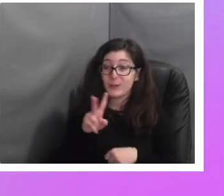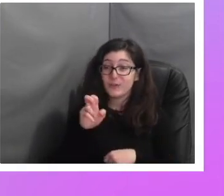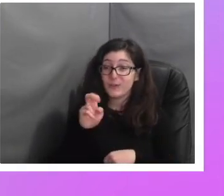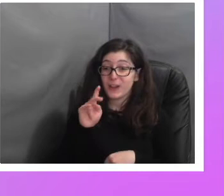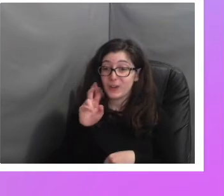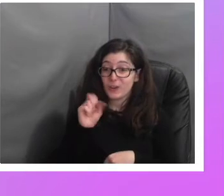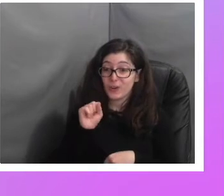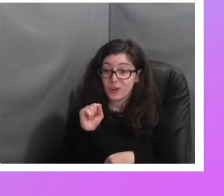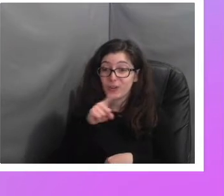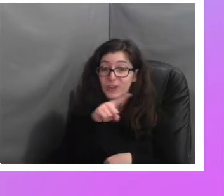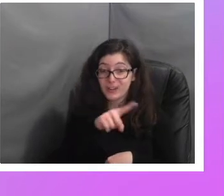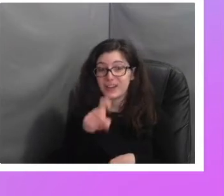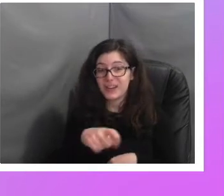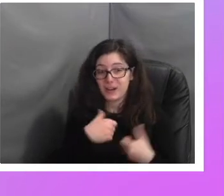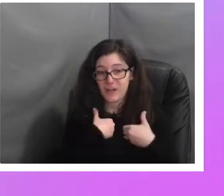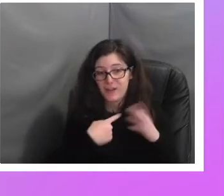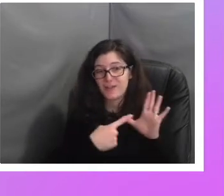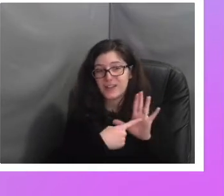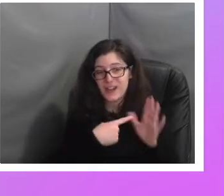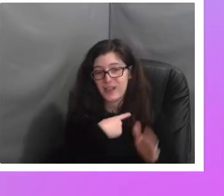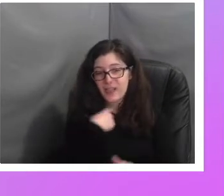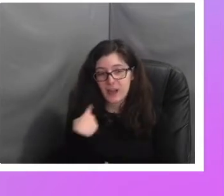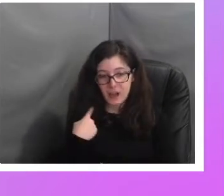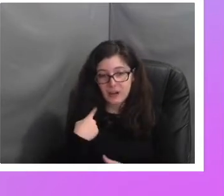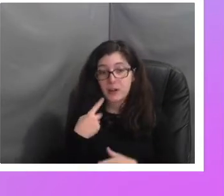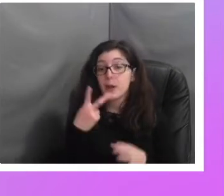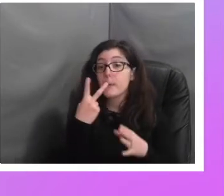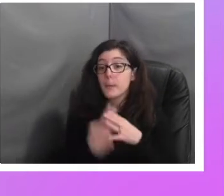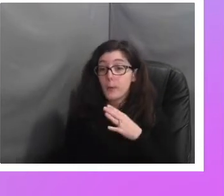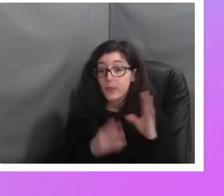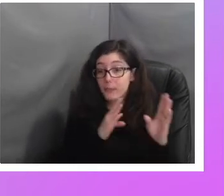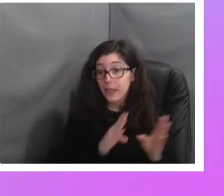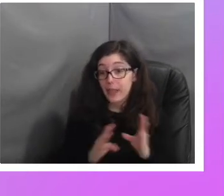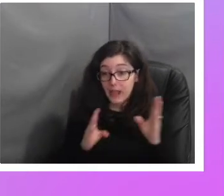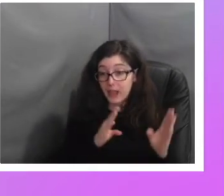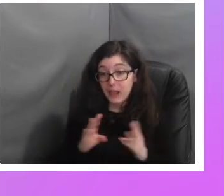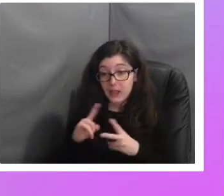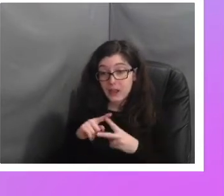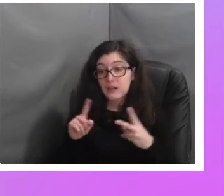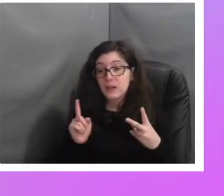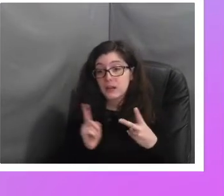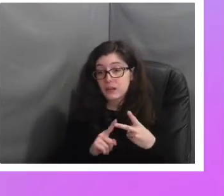both as you're doing it on a planned basis, and for when we get a request